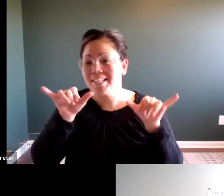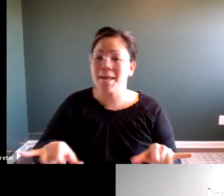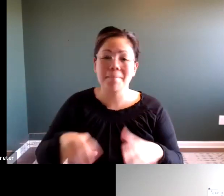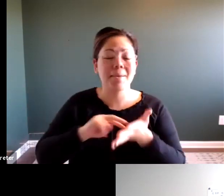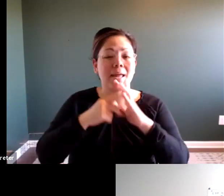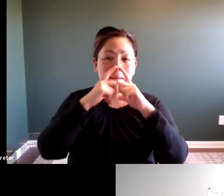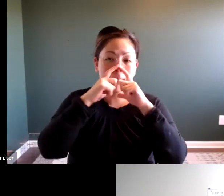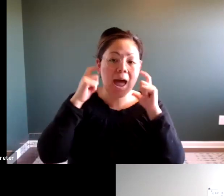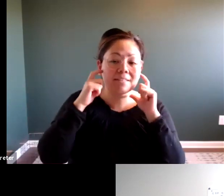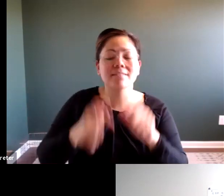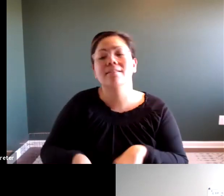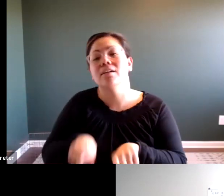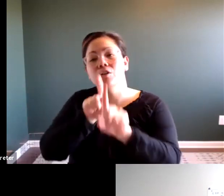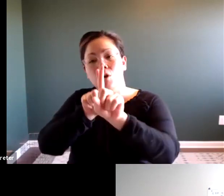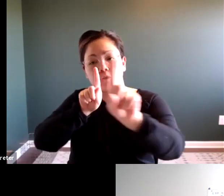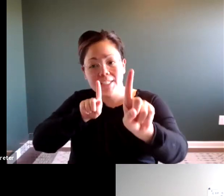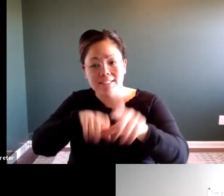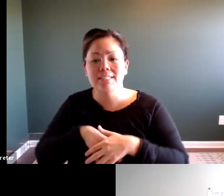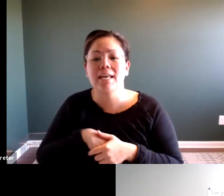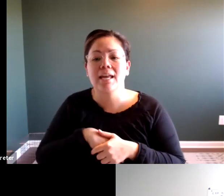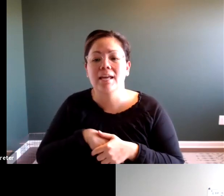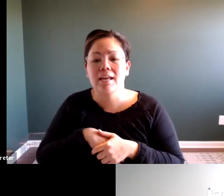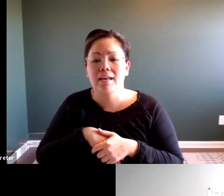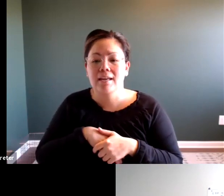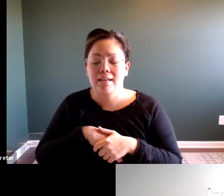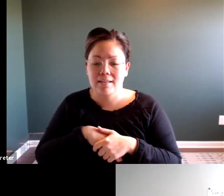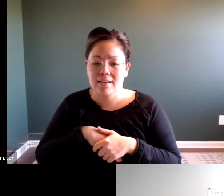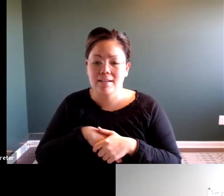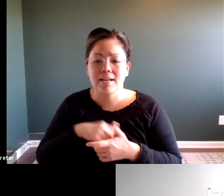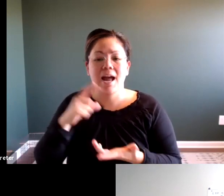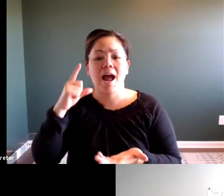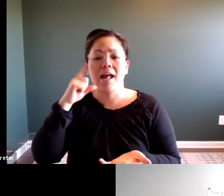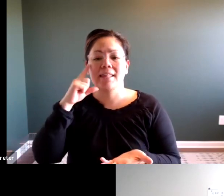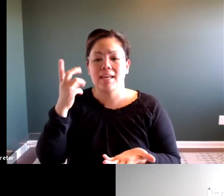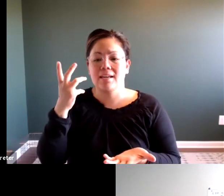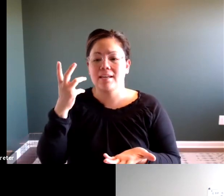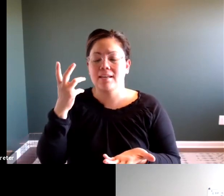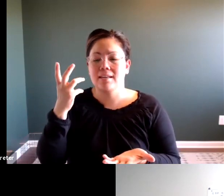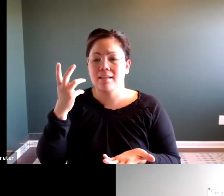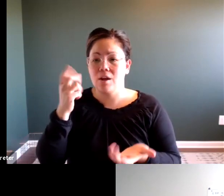it's social distancing, you know just to, I think our performers are a lot like athletes right?